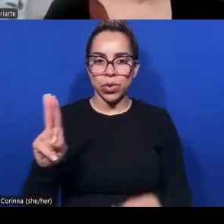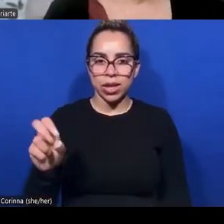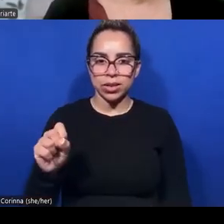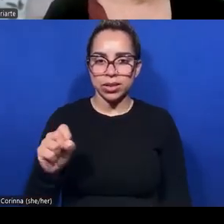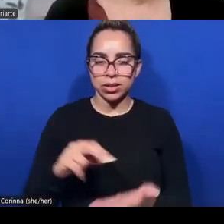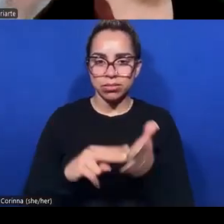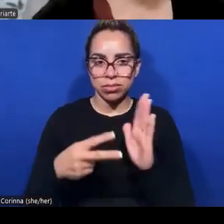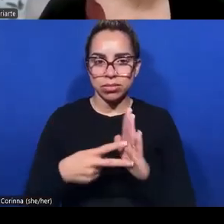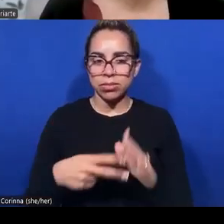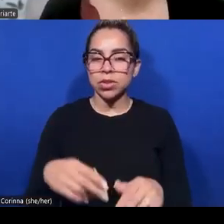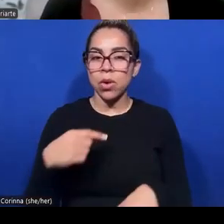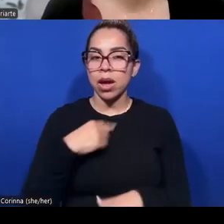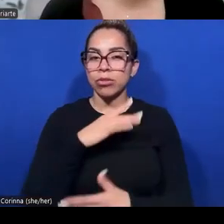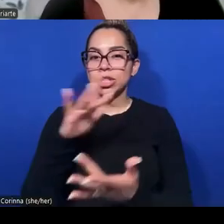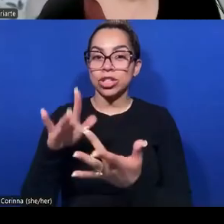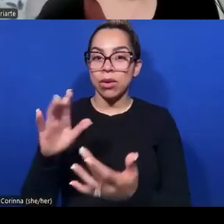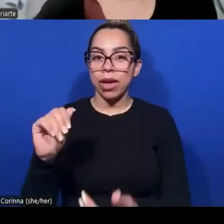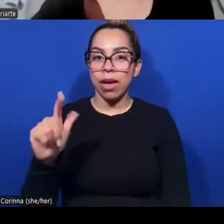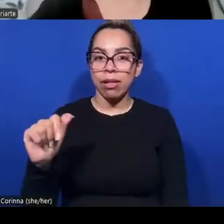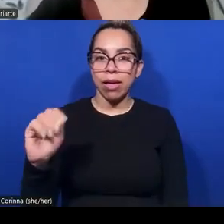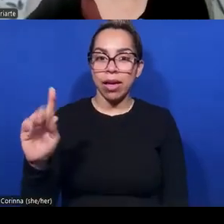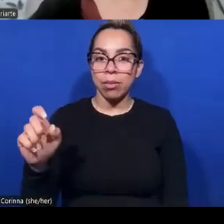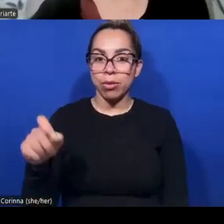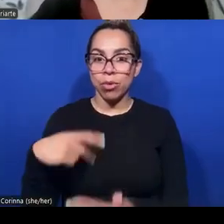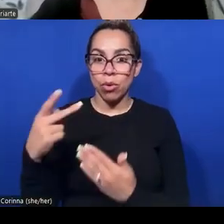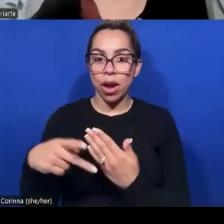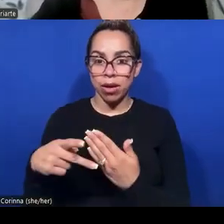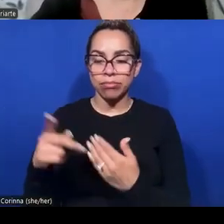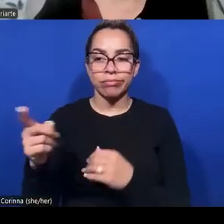And so I reached out to CalAble program and they clarified that